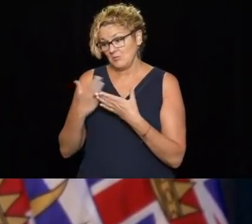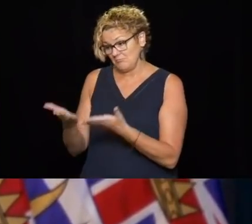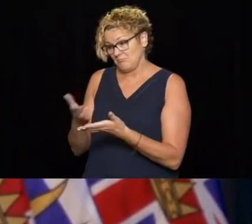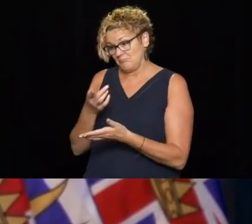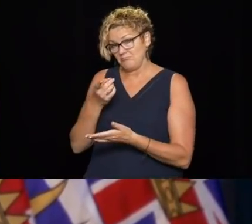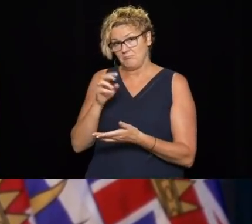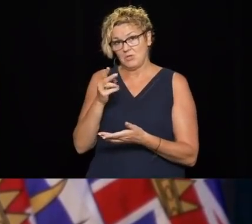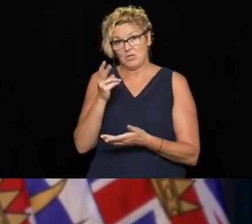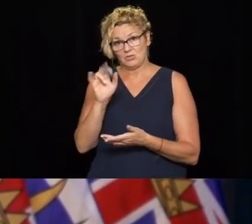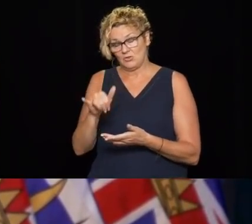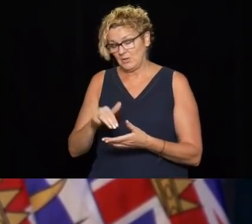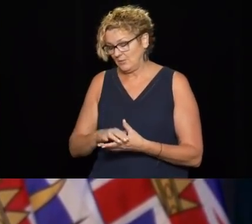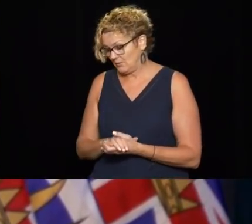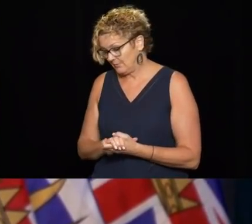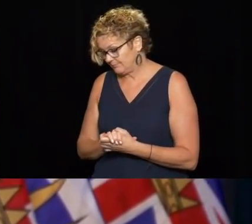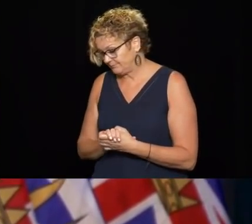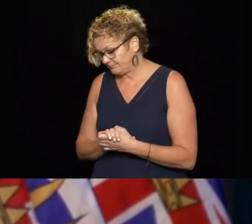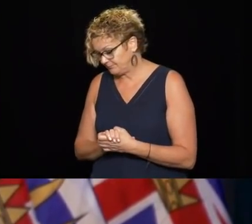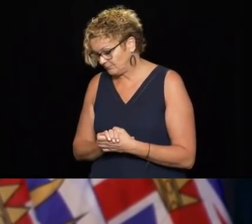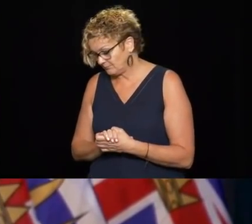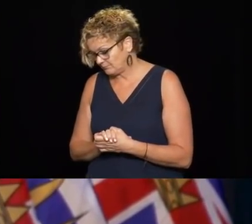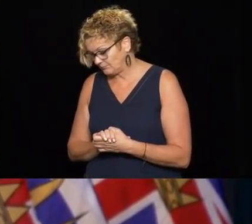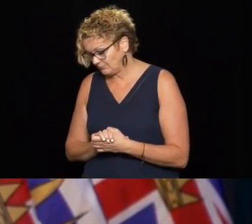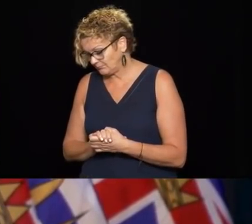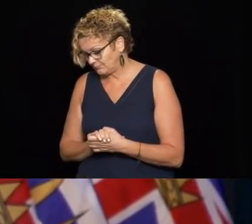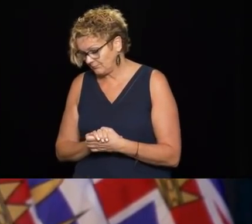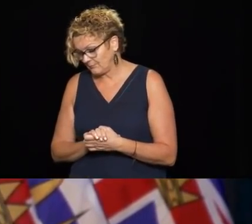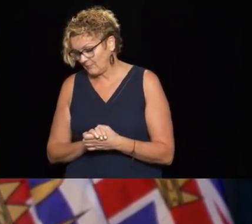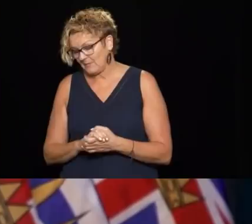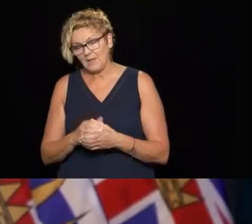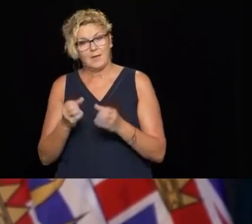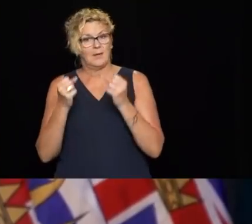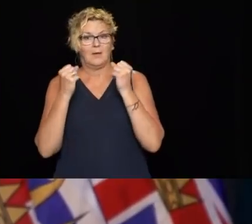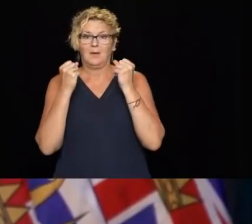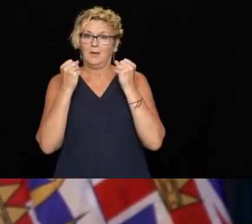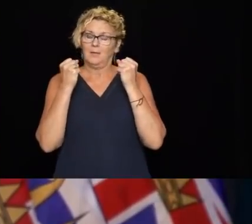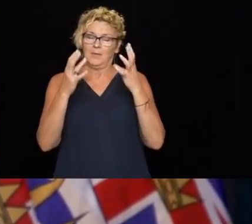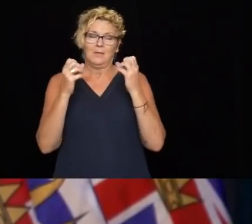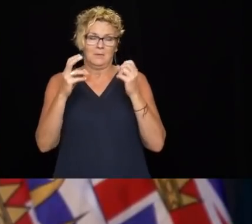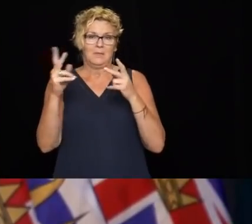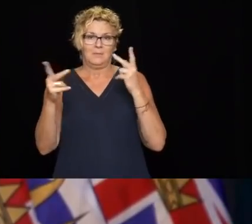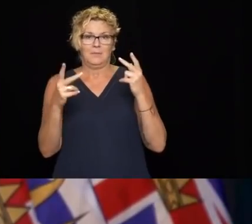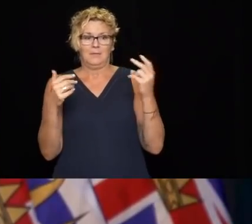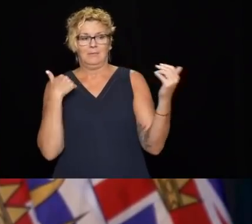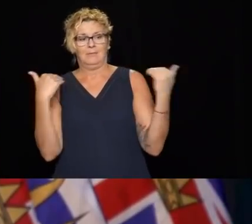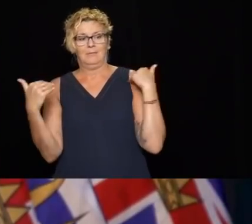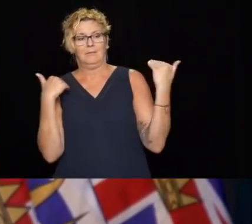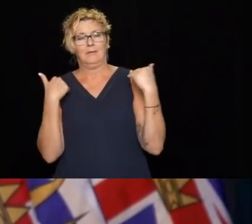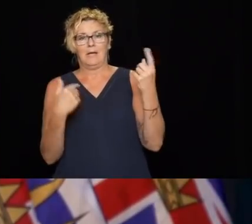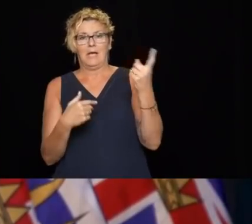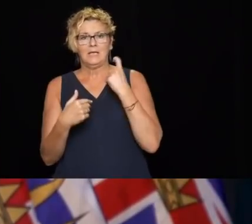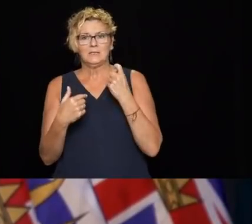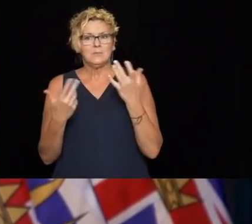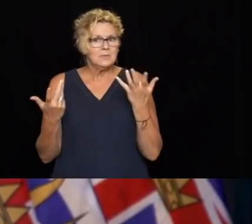place then supporting and giving resources to address the time of the pandemic is exactly what needs to be done and that is what this plan does